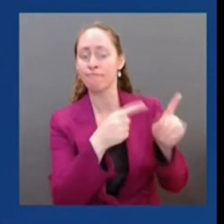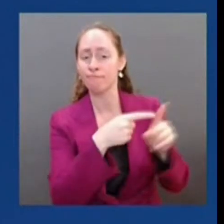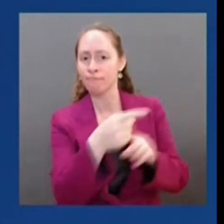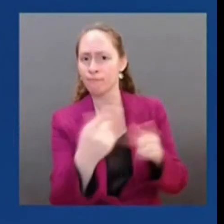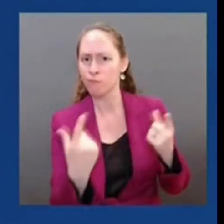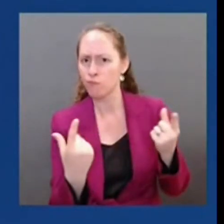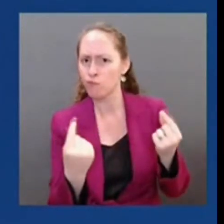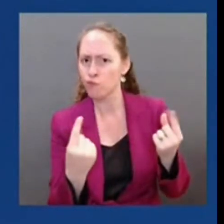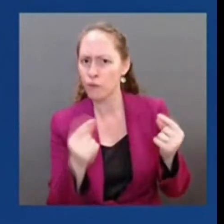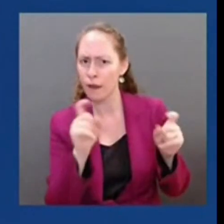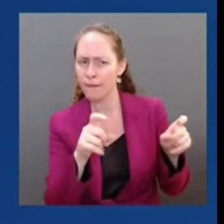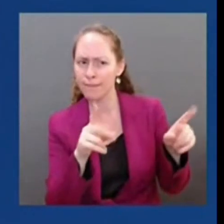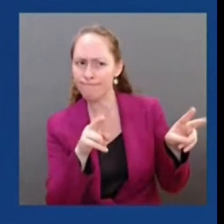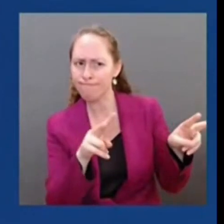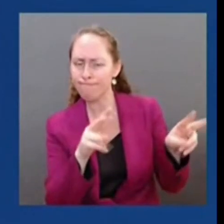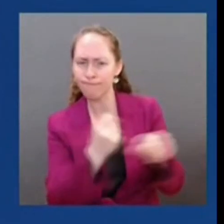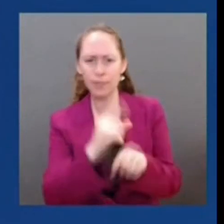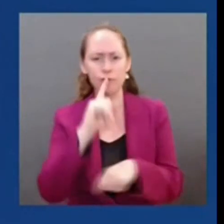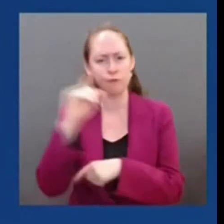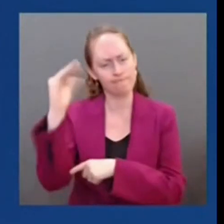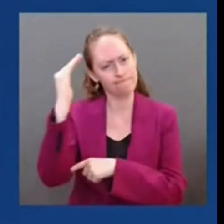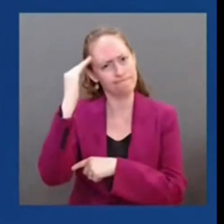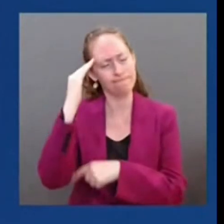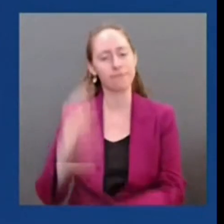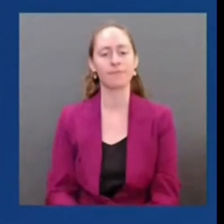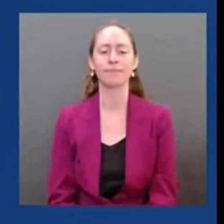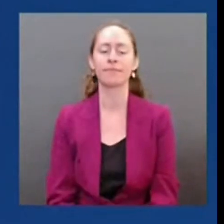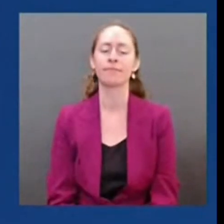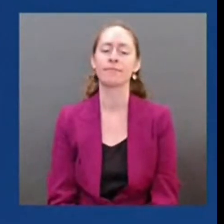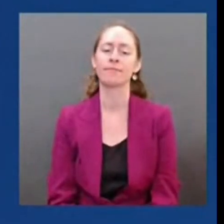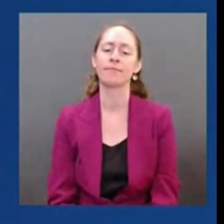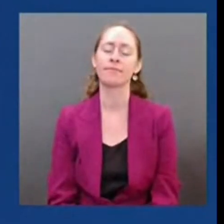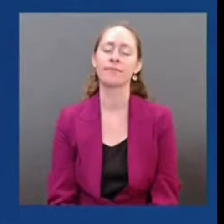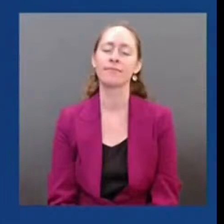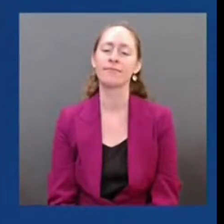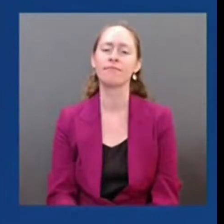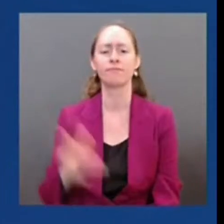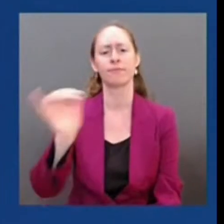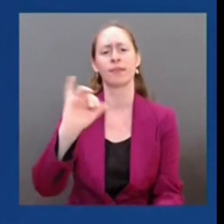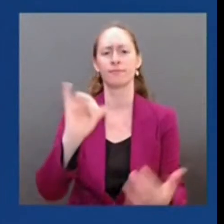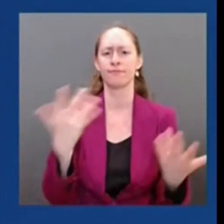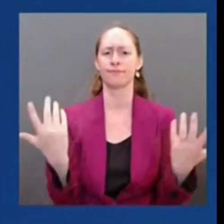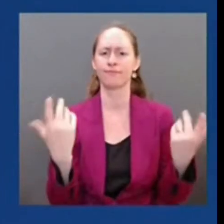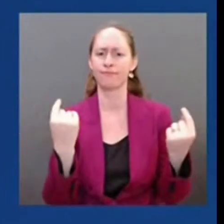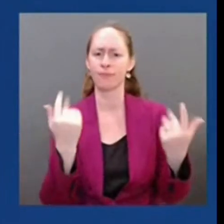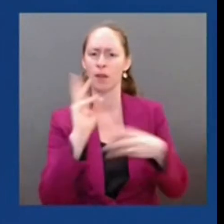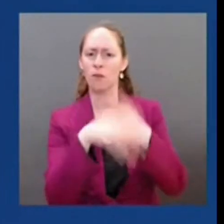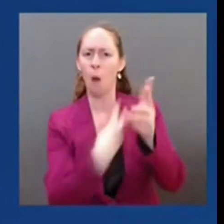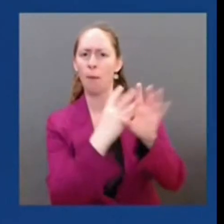WE MUST CONTINUE TO BE ON THE LOOKOUT FOR NEW VARIANTS THAT, SUB VARIANTS, AND DO THE SURVEILLANCE.